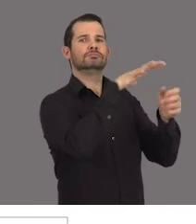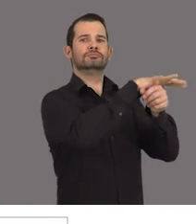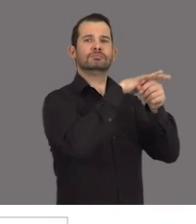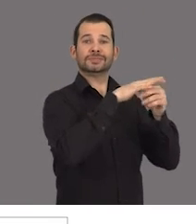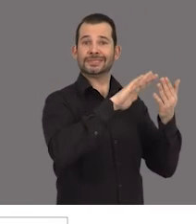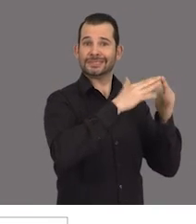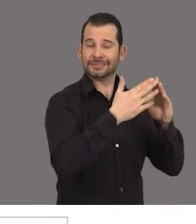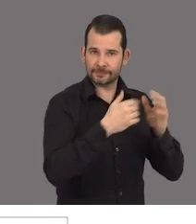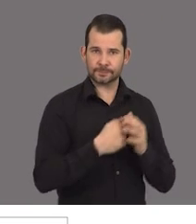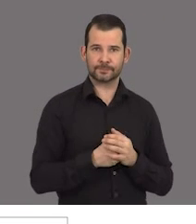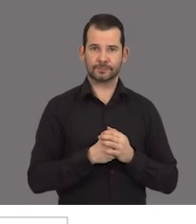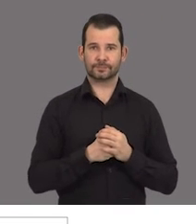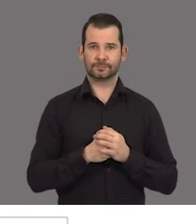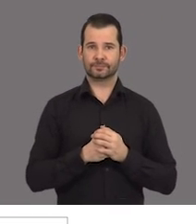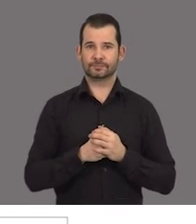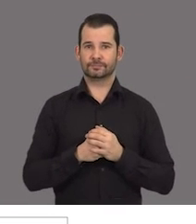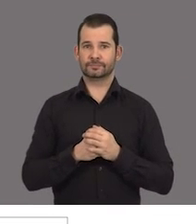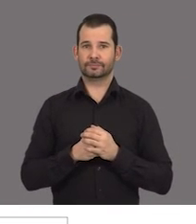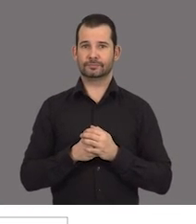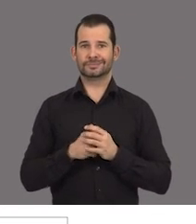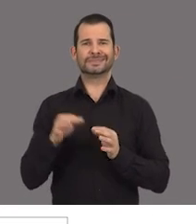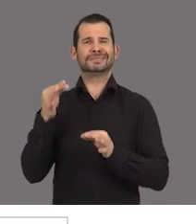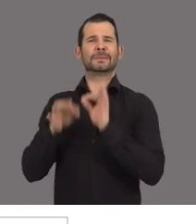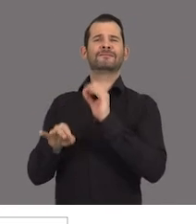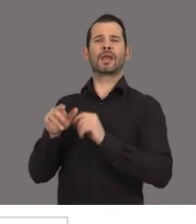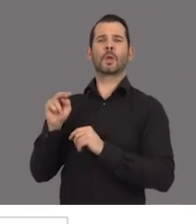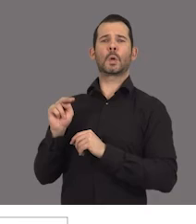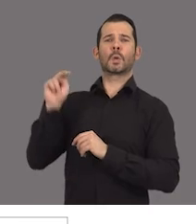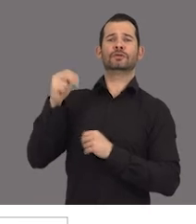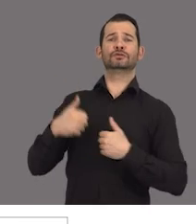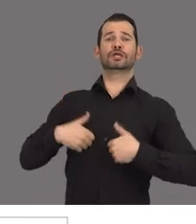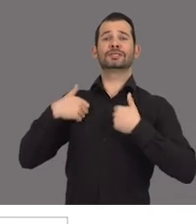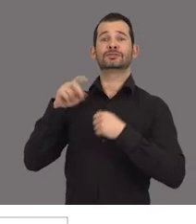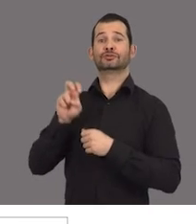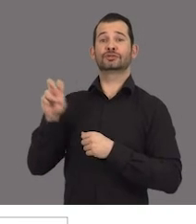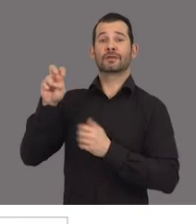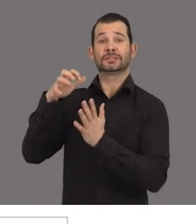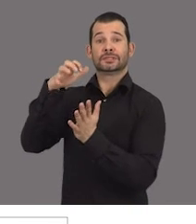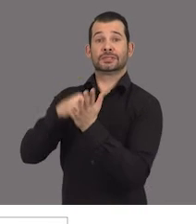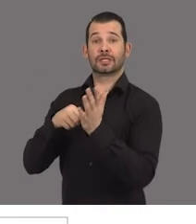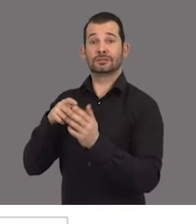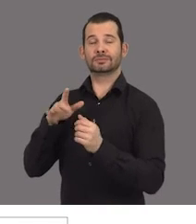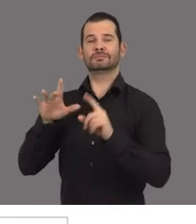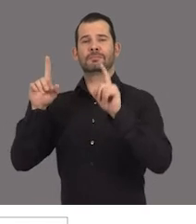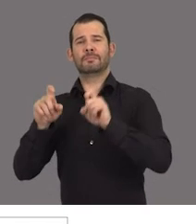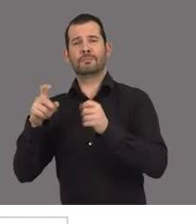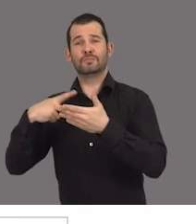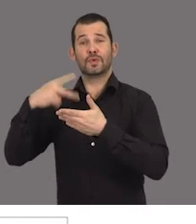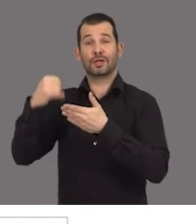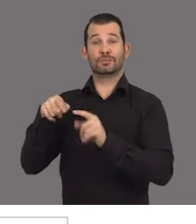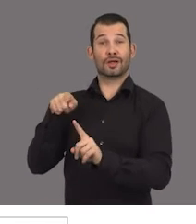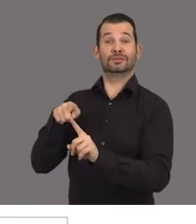2: The simplified northern residents travel deduction pilot project introduced a new